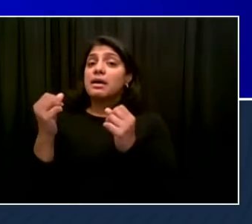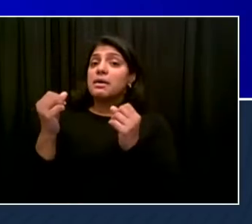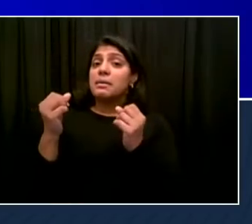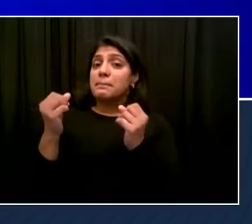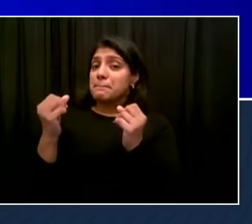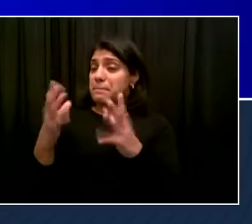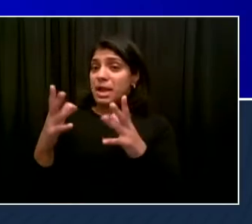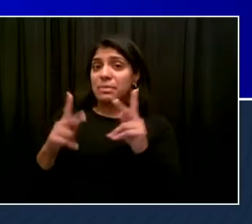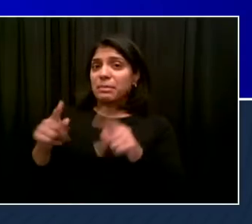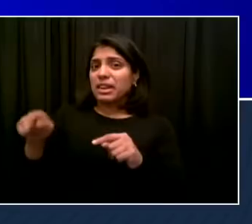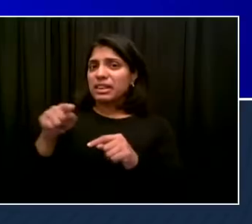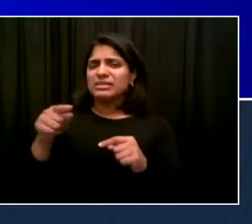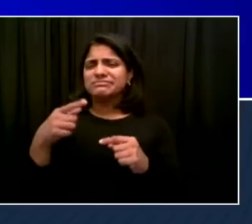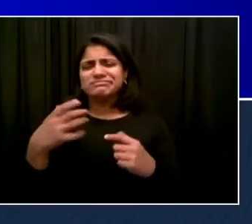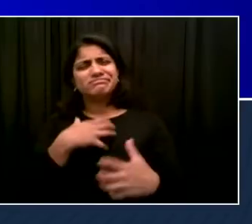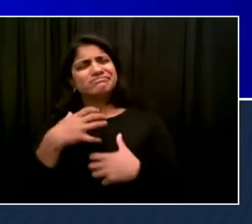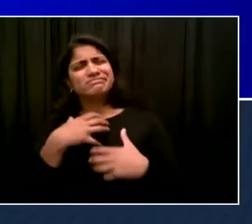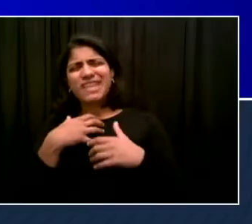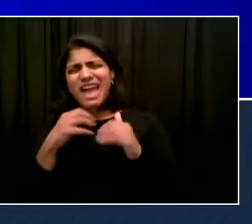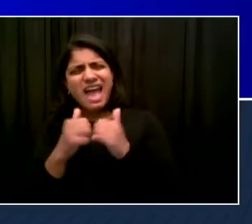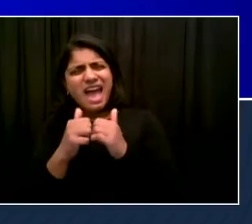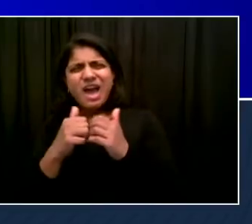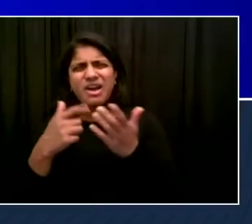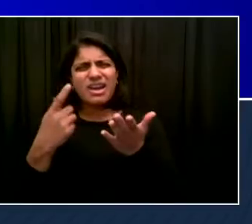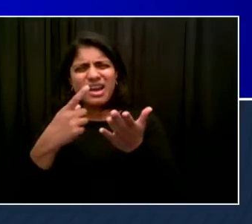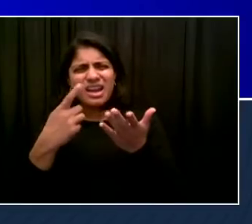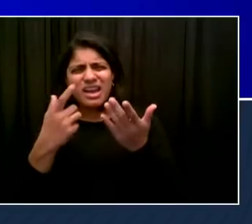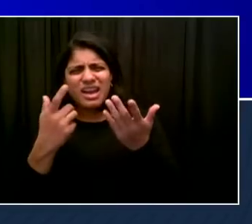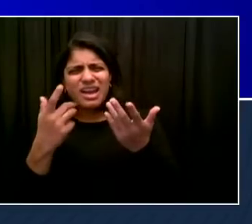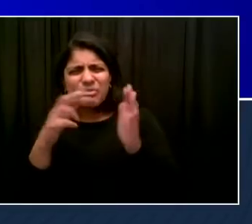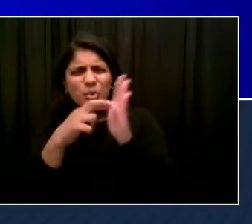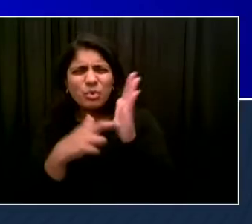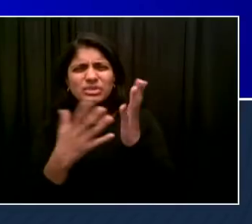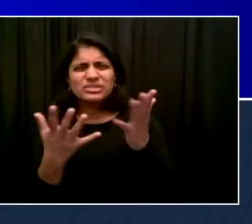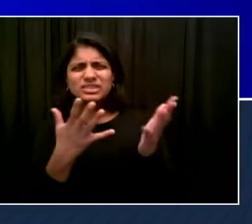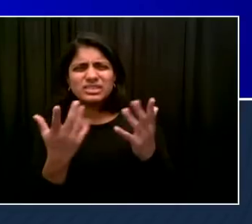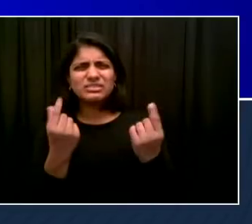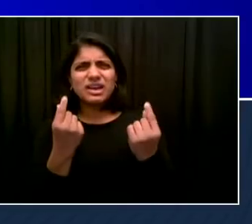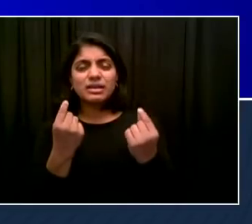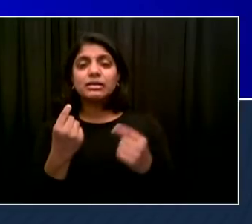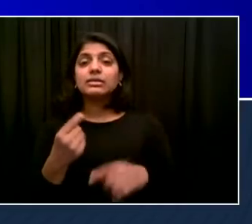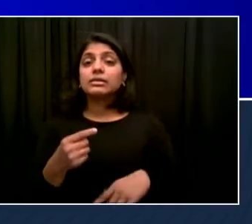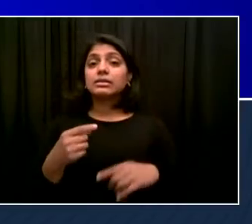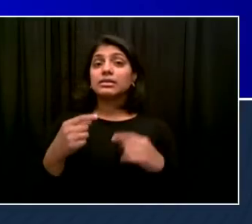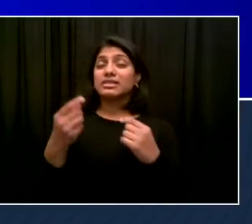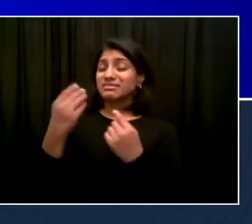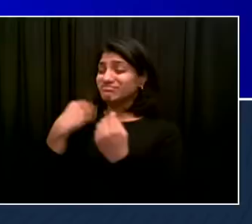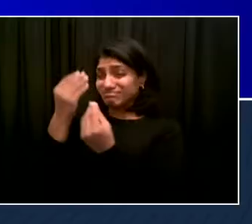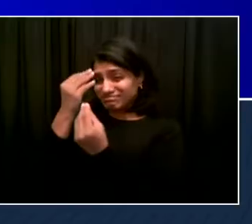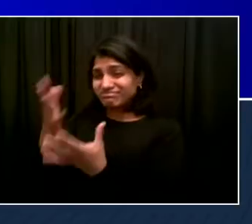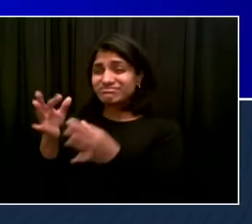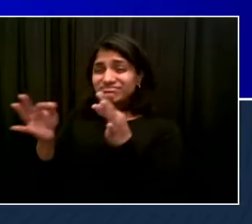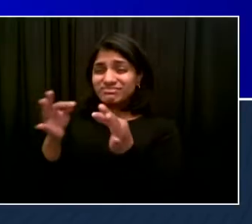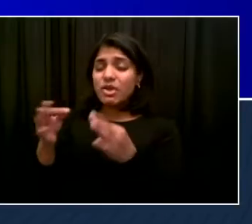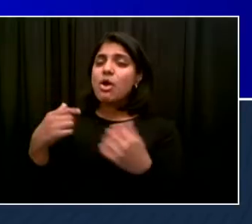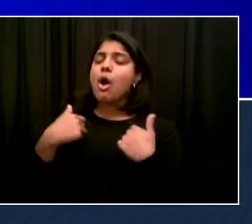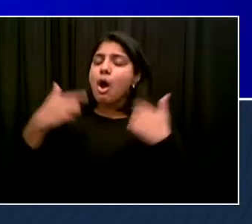PRVAITE SECTOR? IT ALREADY HAS. KEY 2 NYC HAS HAD SUCA H POSITIVE IMPACT,